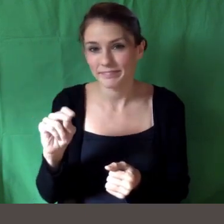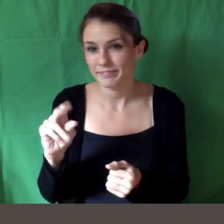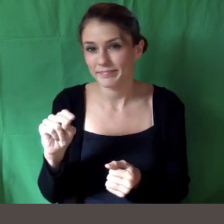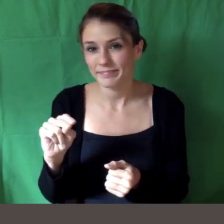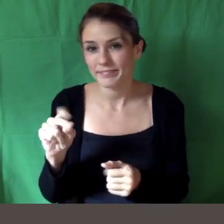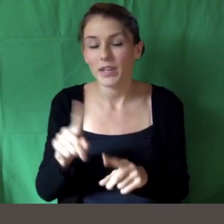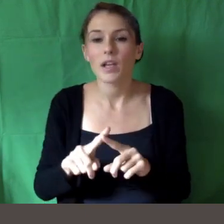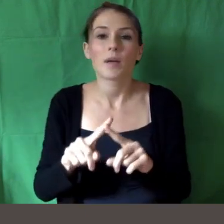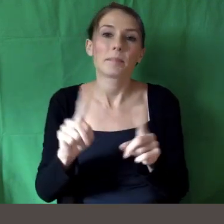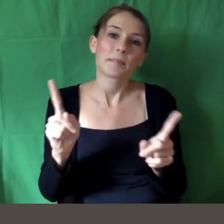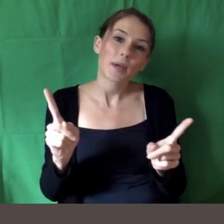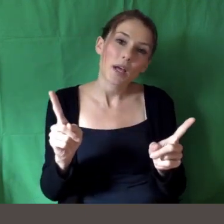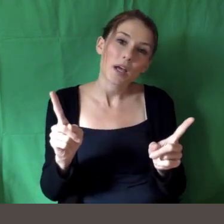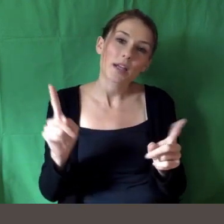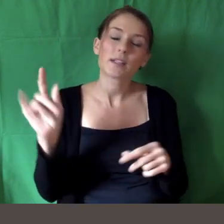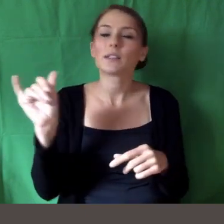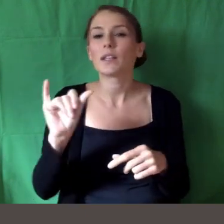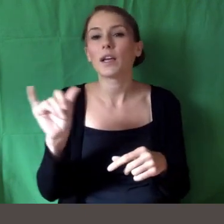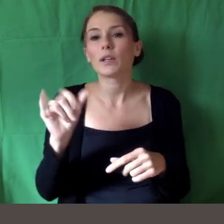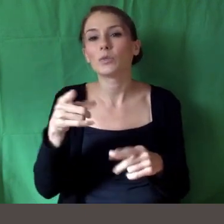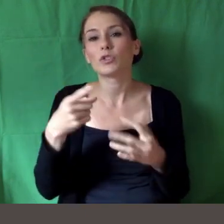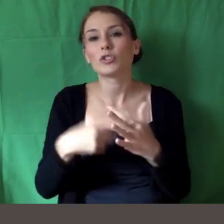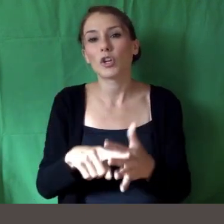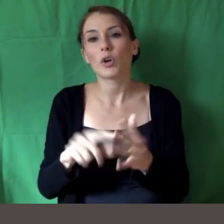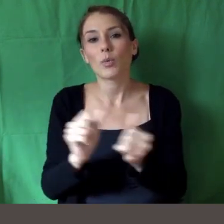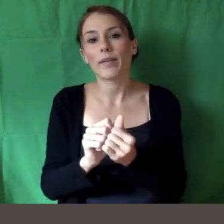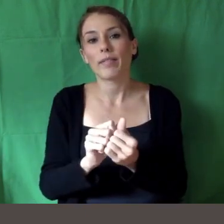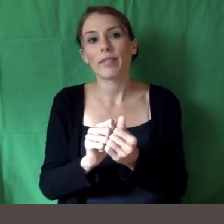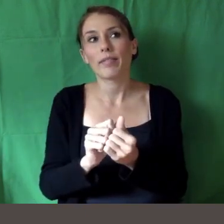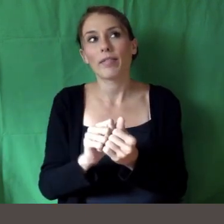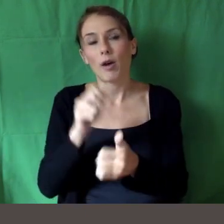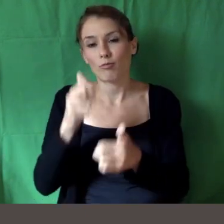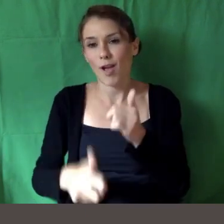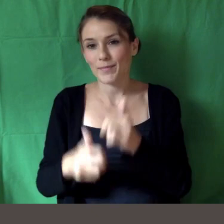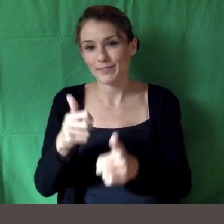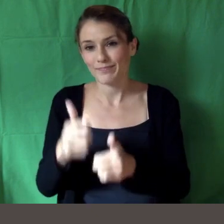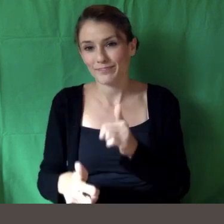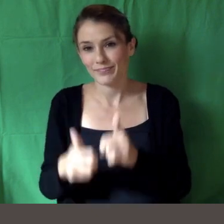But like, you start with actually a problem, okay?